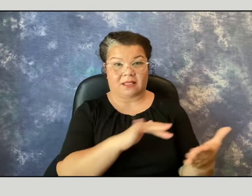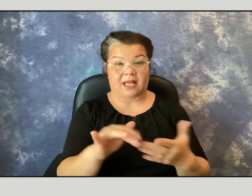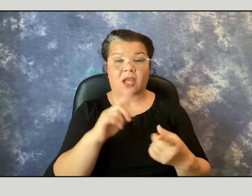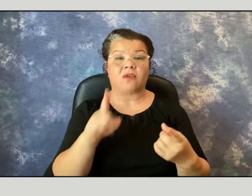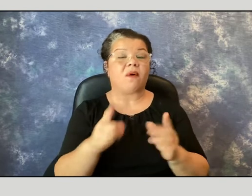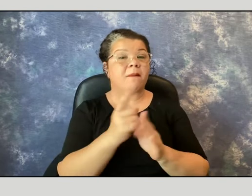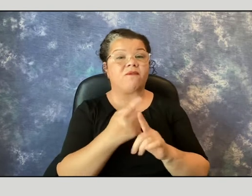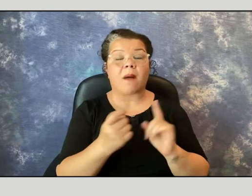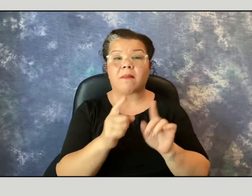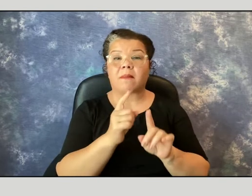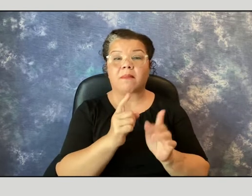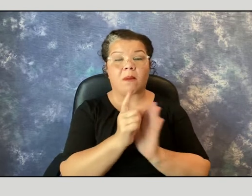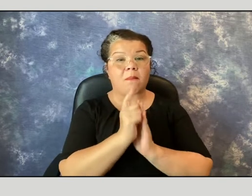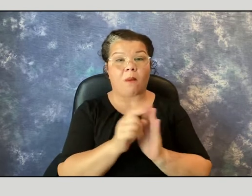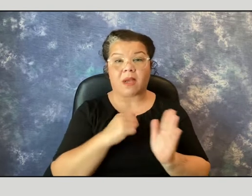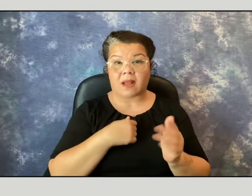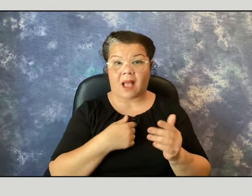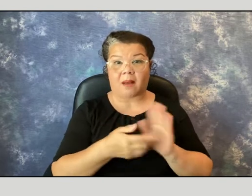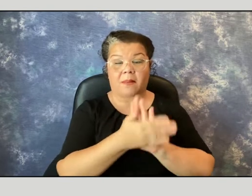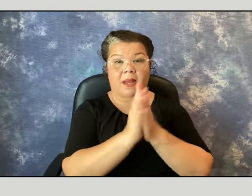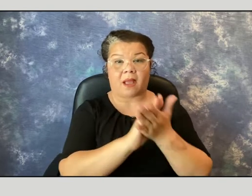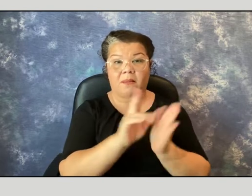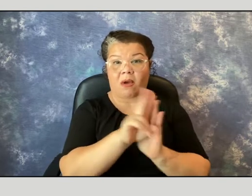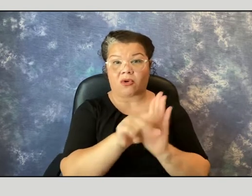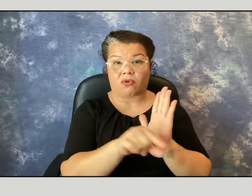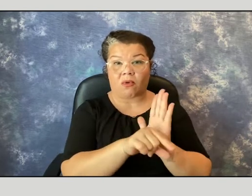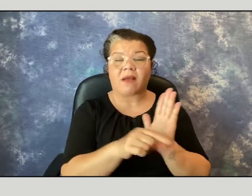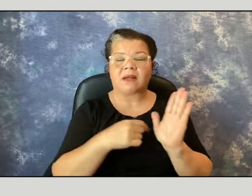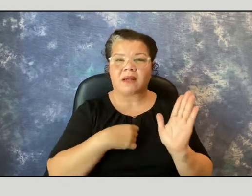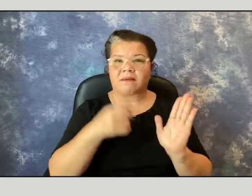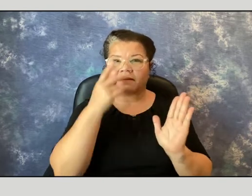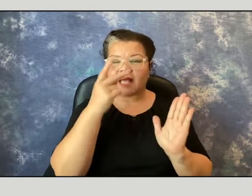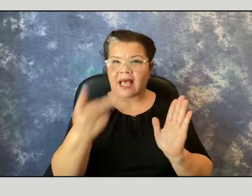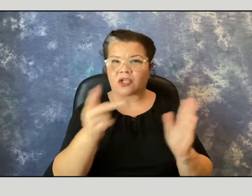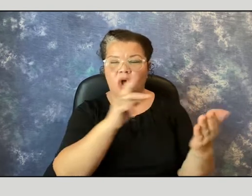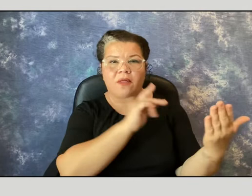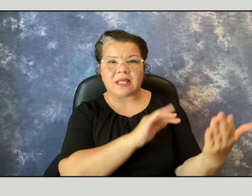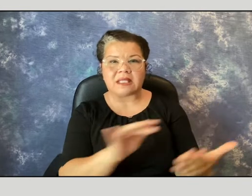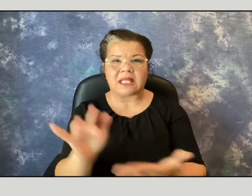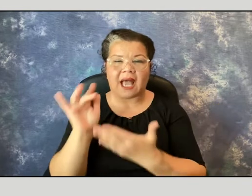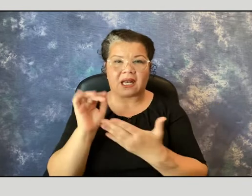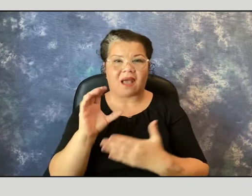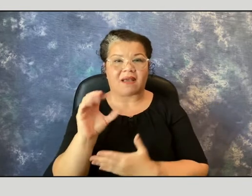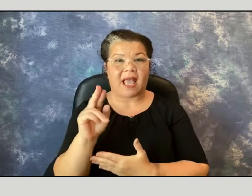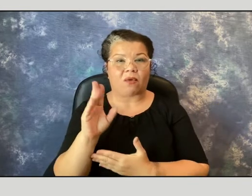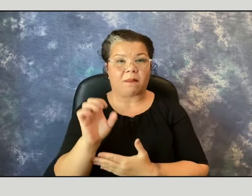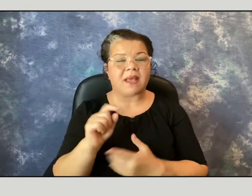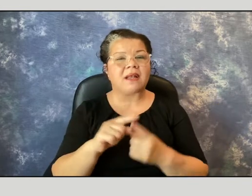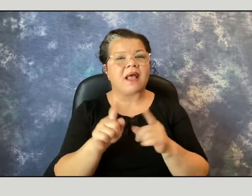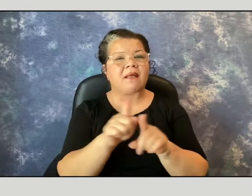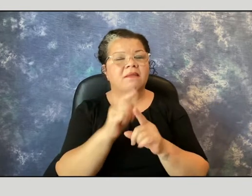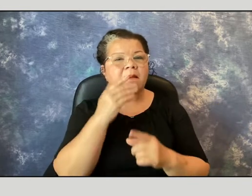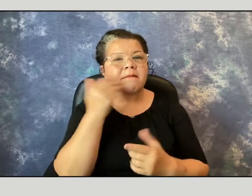I started to see the study of the Caribbean as the best way for me to understand Puerto Rico,